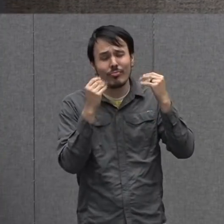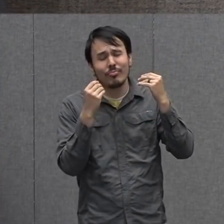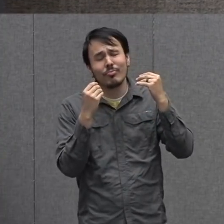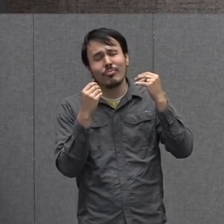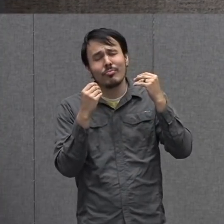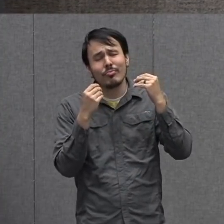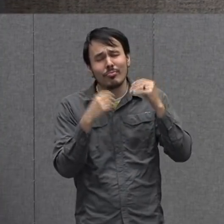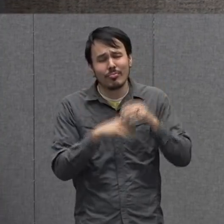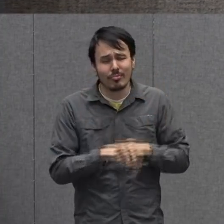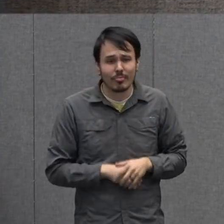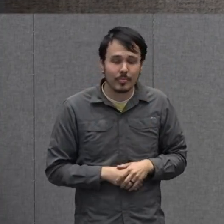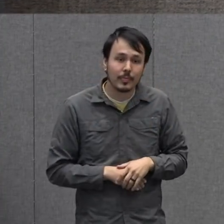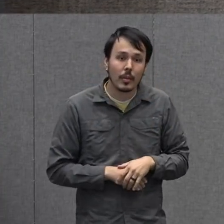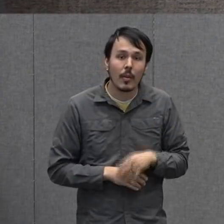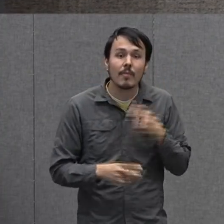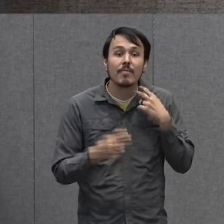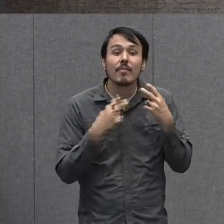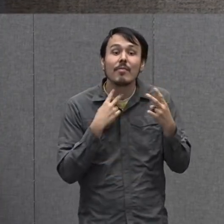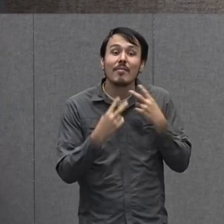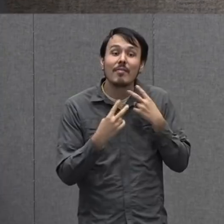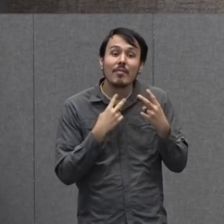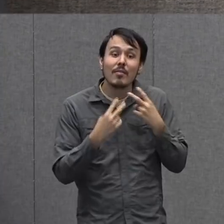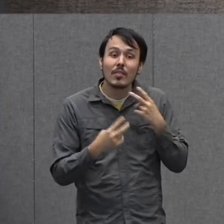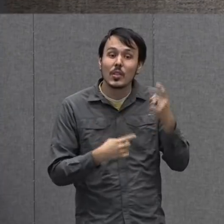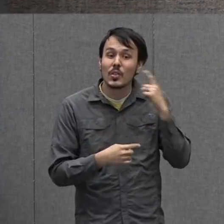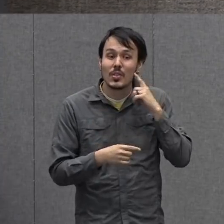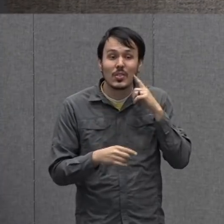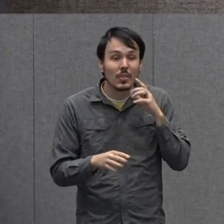Voices whispered in the bushes. Murmur, mutter, shh.